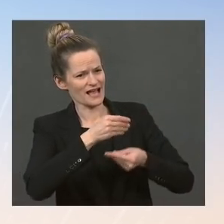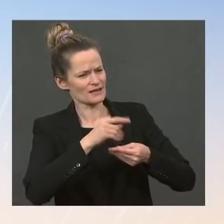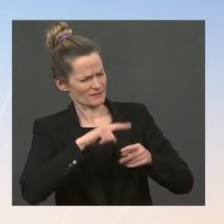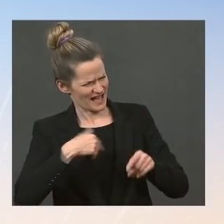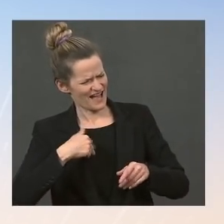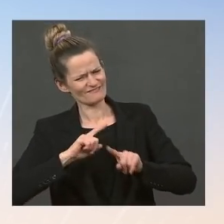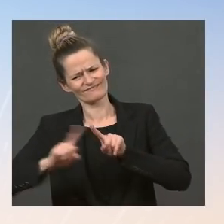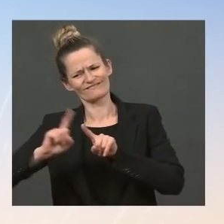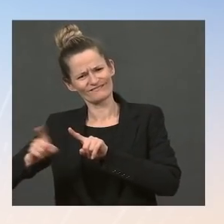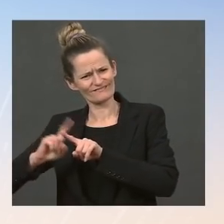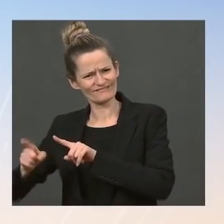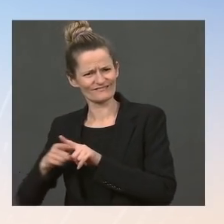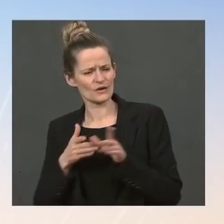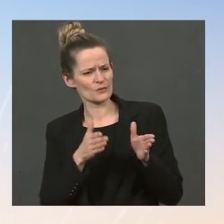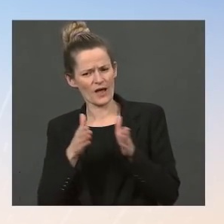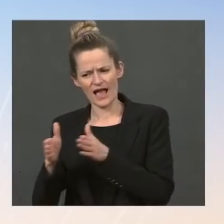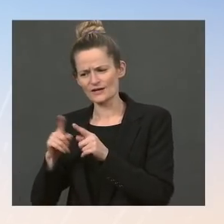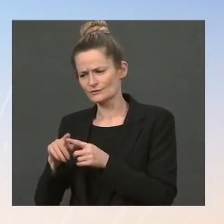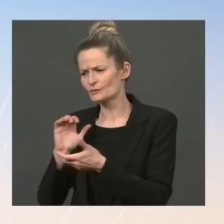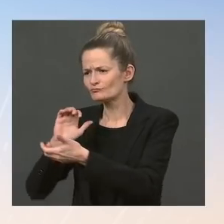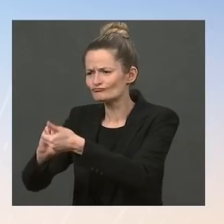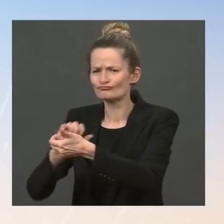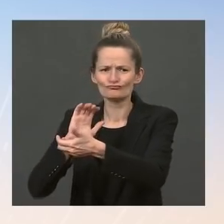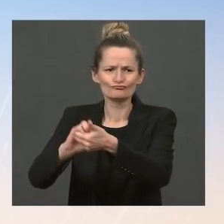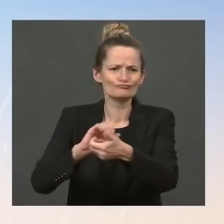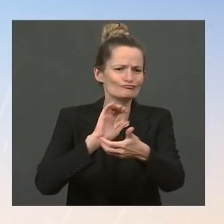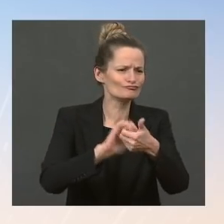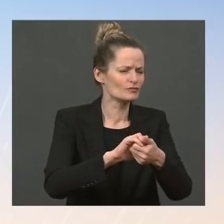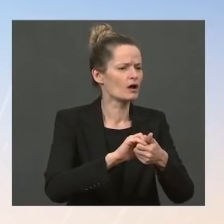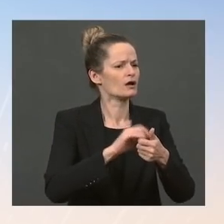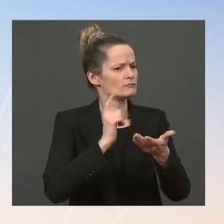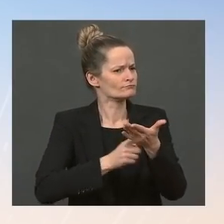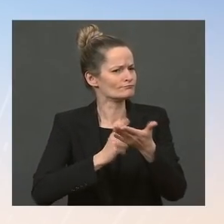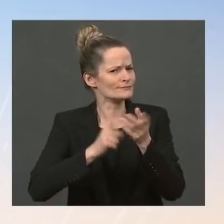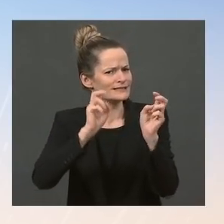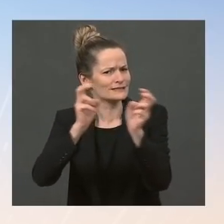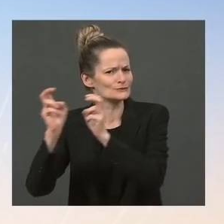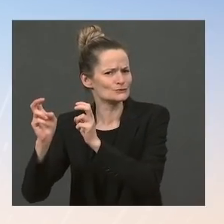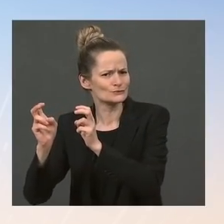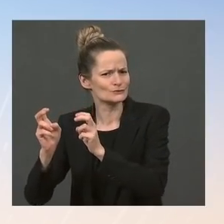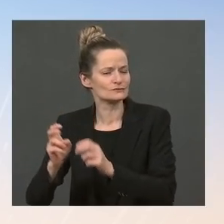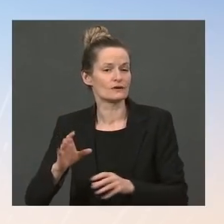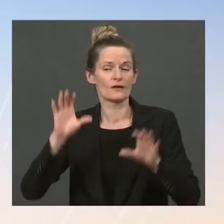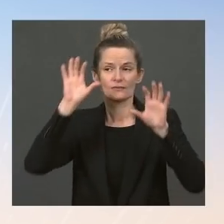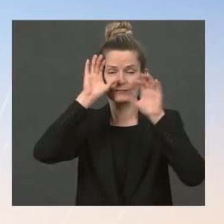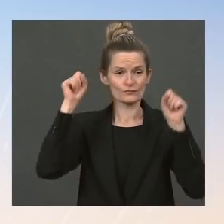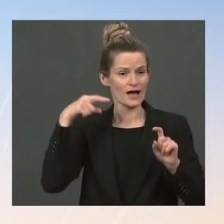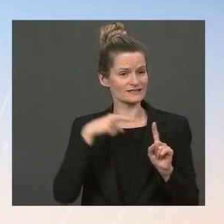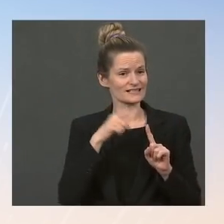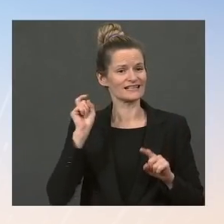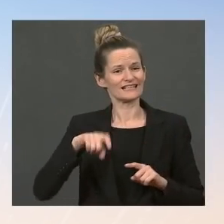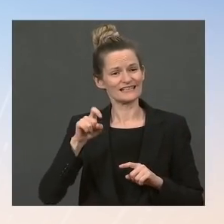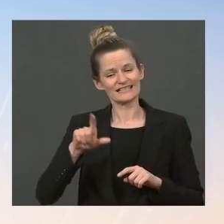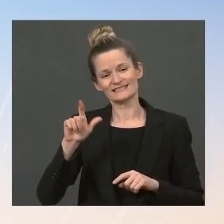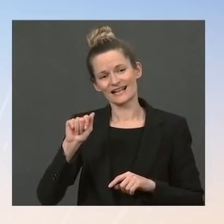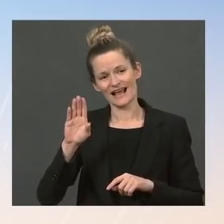And so, certainly, the President would need labor, environmental -- environmentalists to be at the table to potentially engage on TPP.